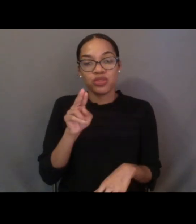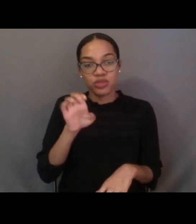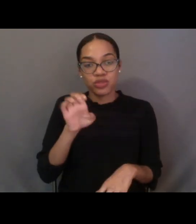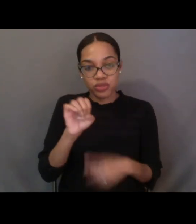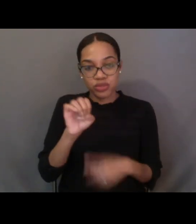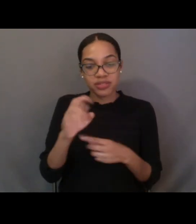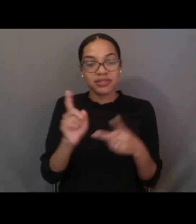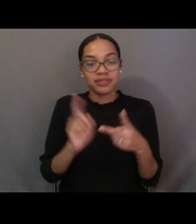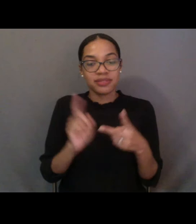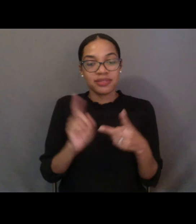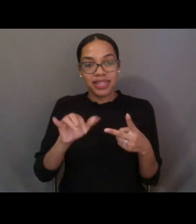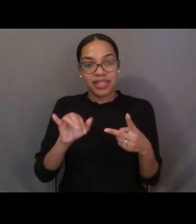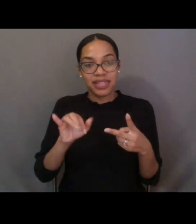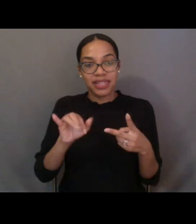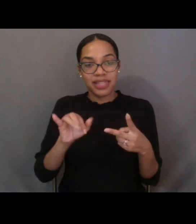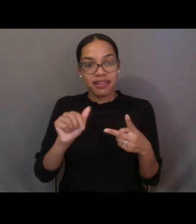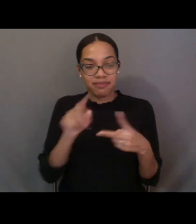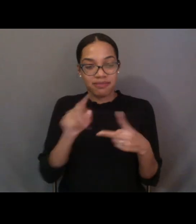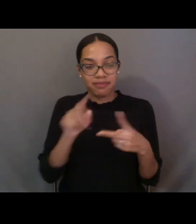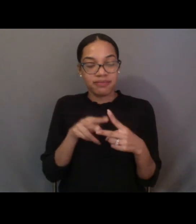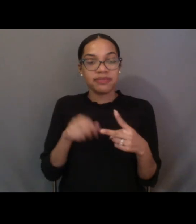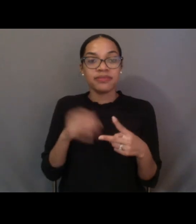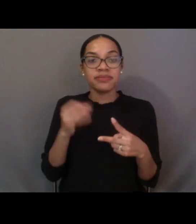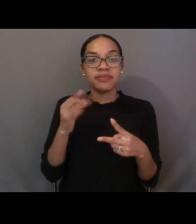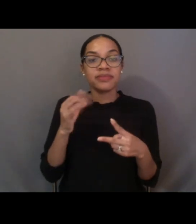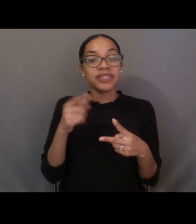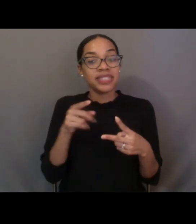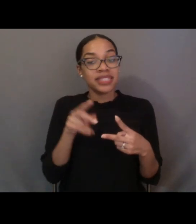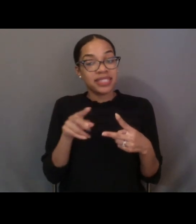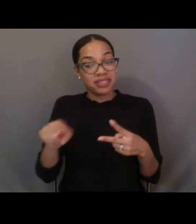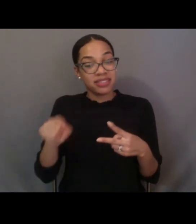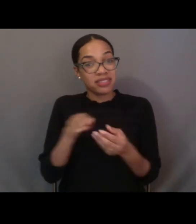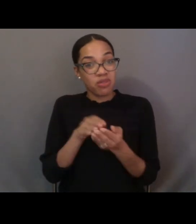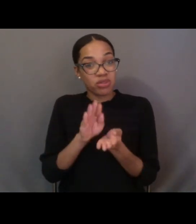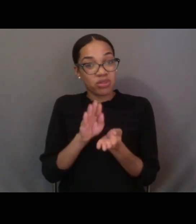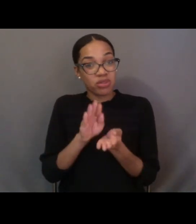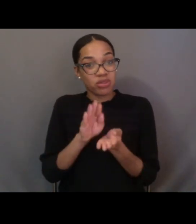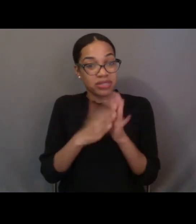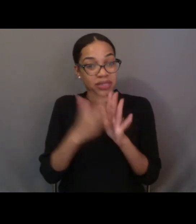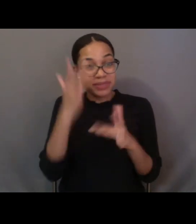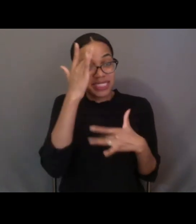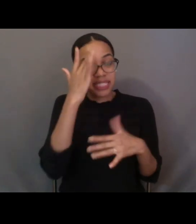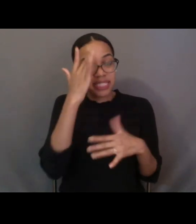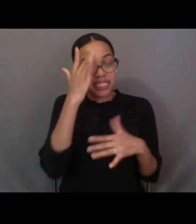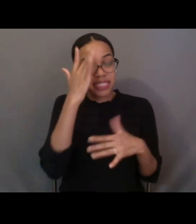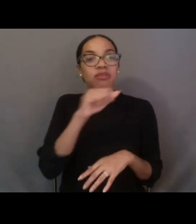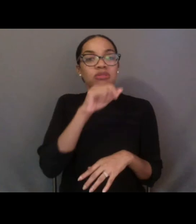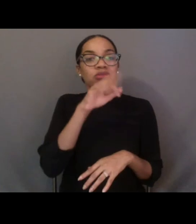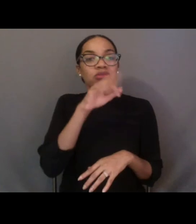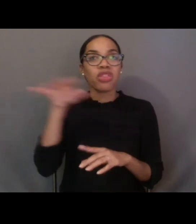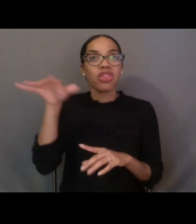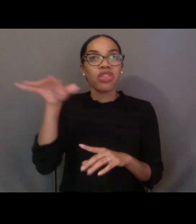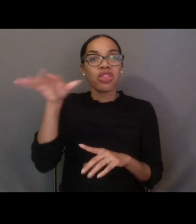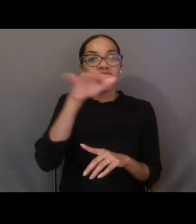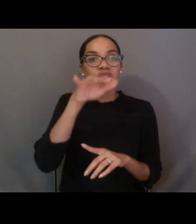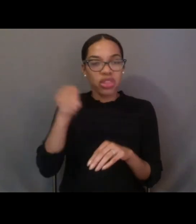Do the oysters get sick if the water is polluted? And Jon says, how do I know that oyster is safe to eat? Same thing from Linda,